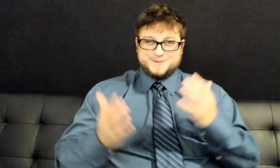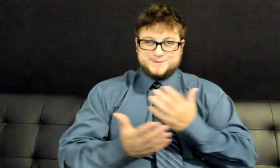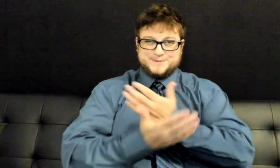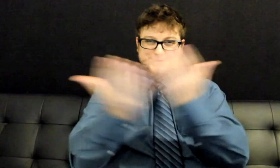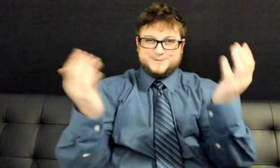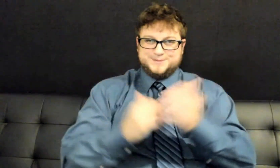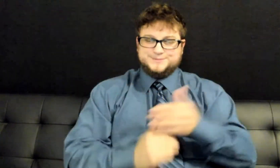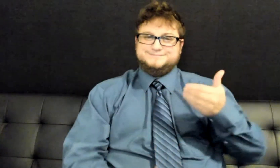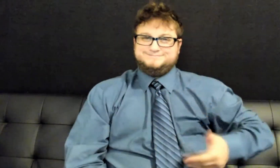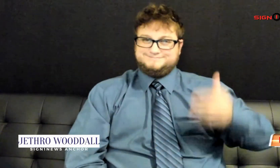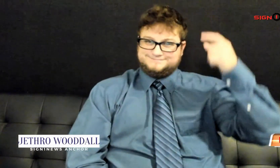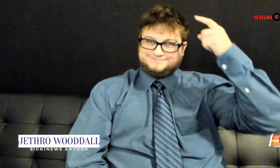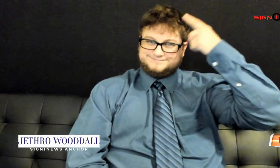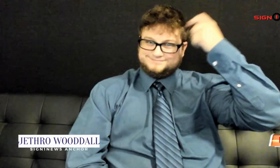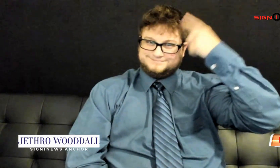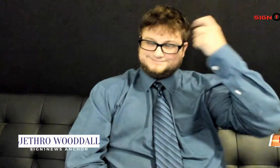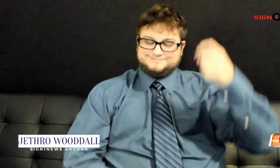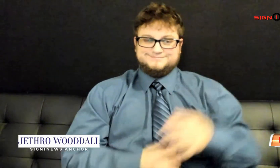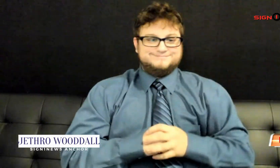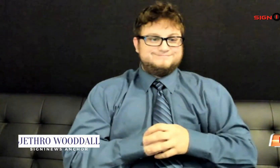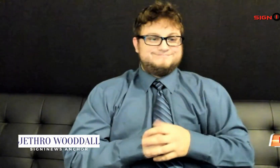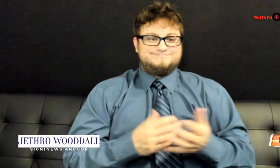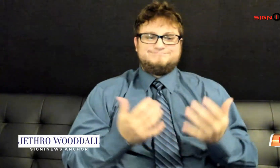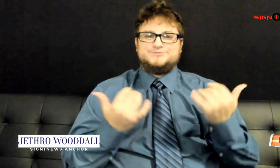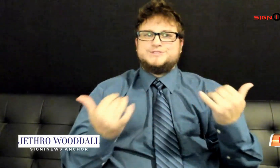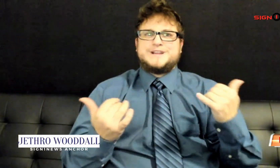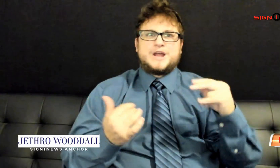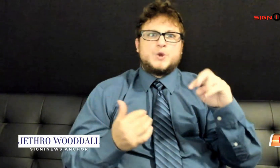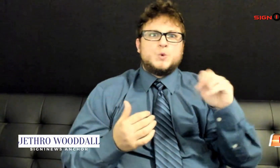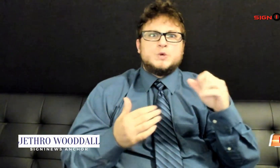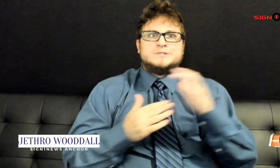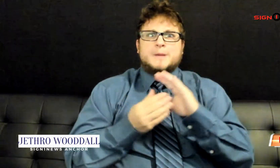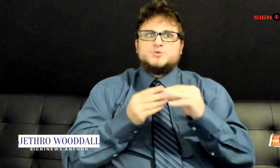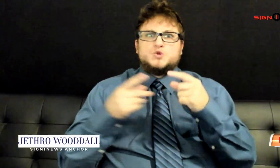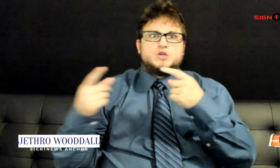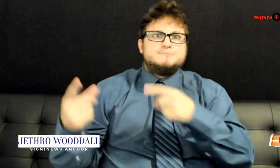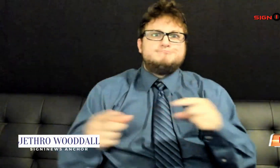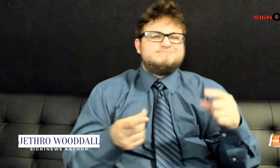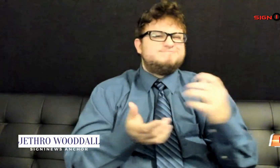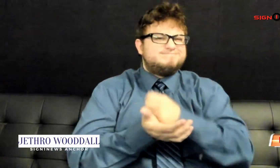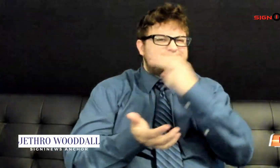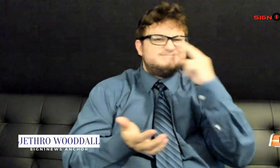Hello everyone I'm Sign1News anchor Jethro Wooddall here's a quick look at the top trending